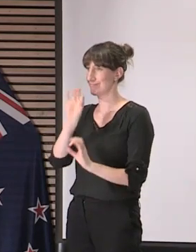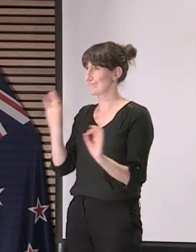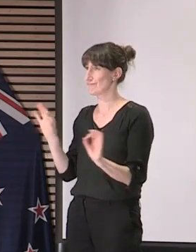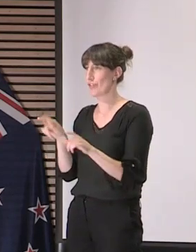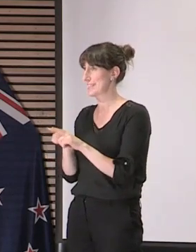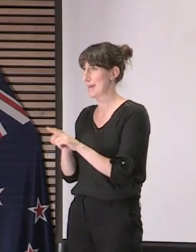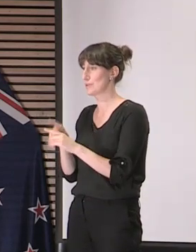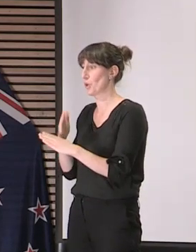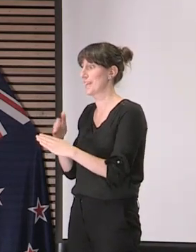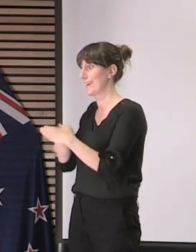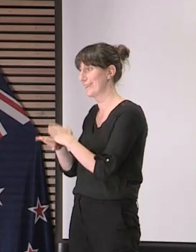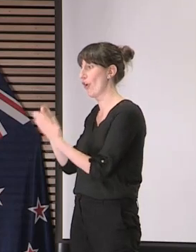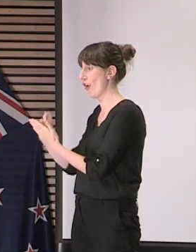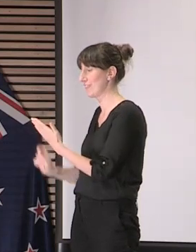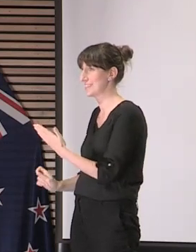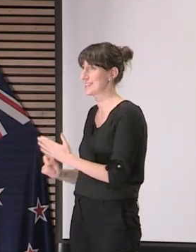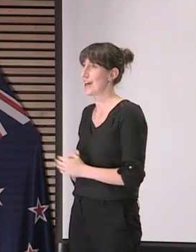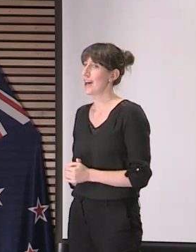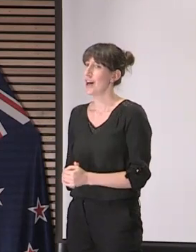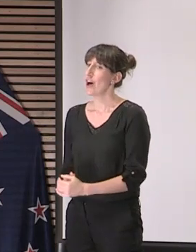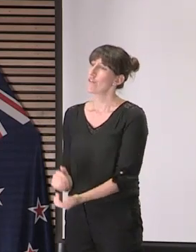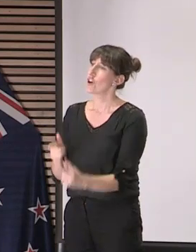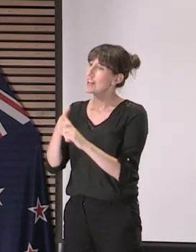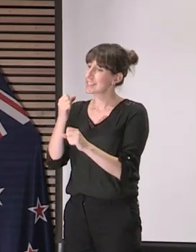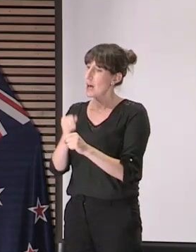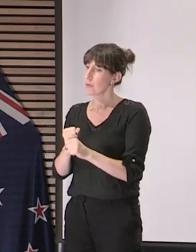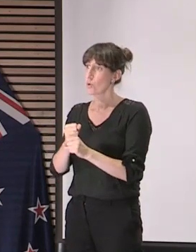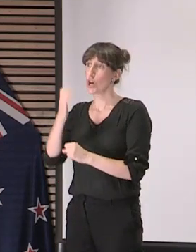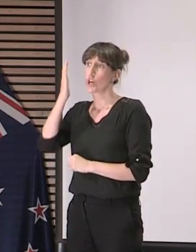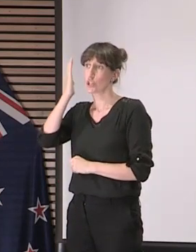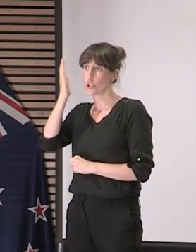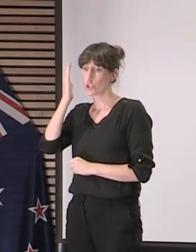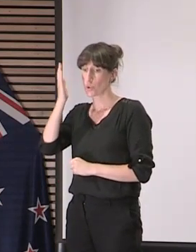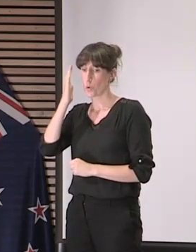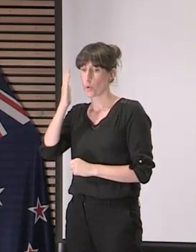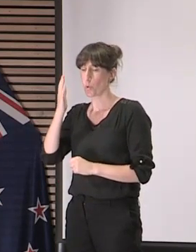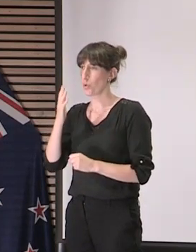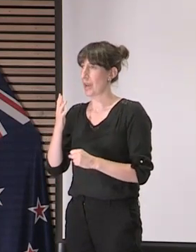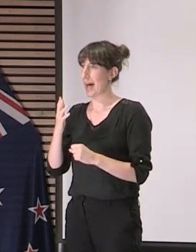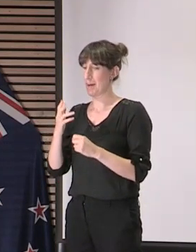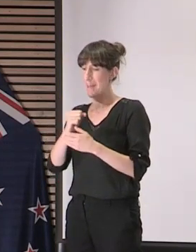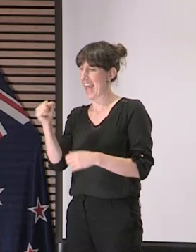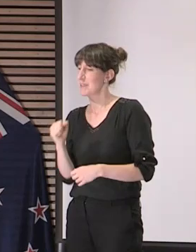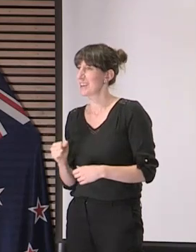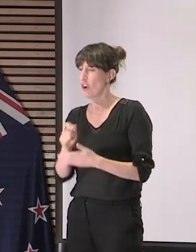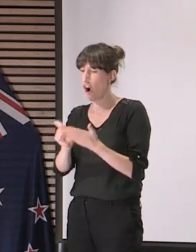replicate every work environment in a home setting. If you look at something as complex as the schools payroll, for example, that's